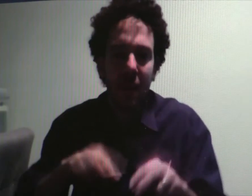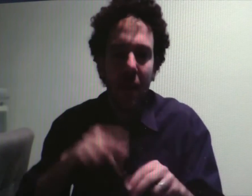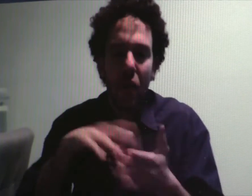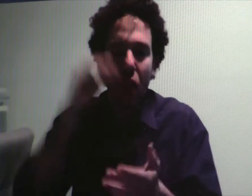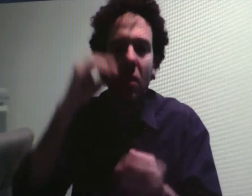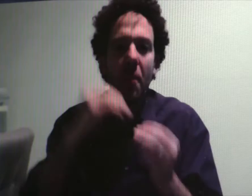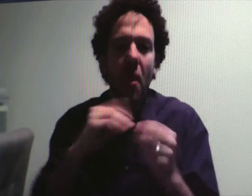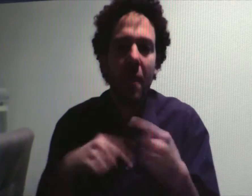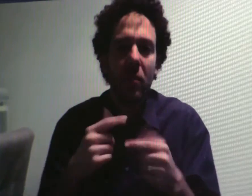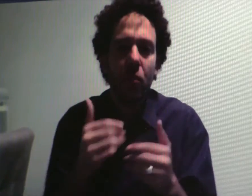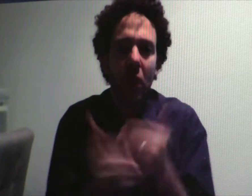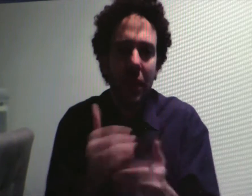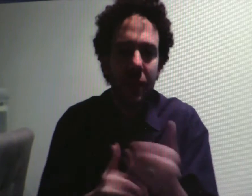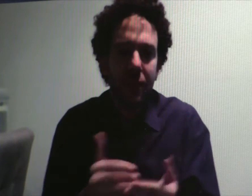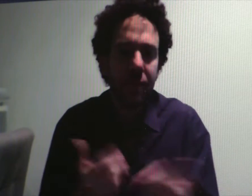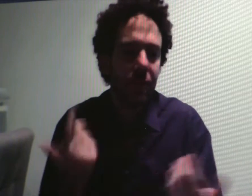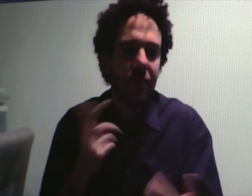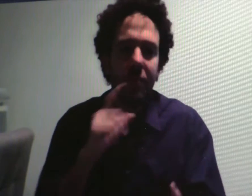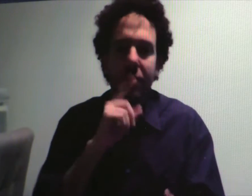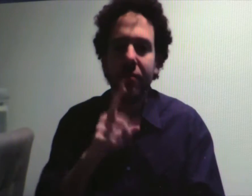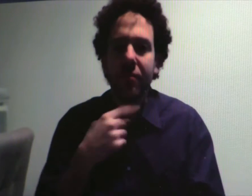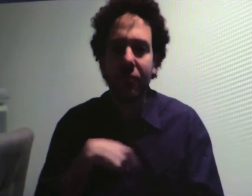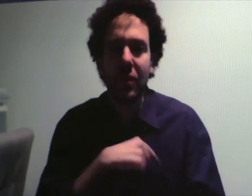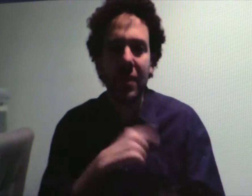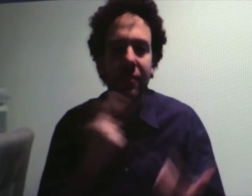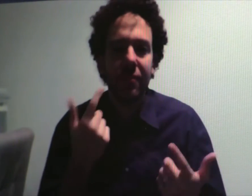We've learned a lot about the process along the way,